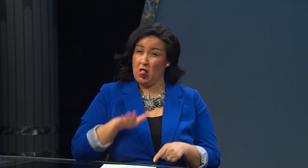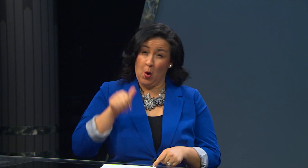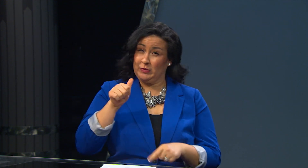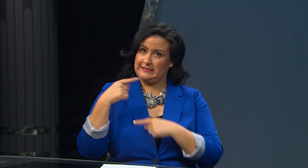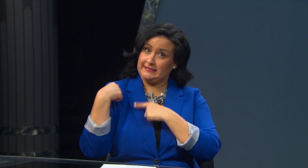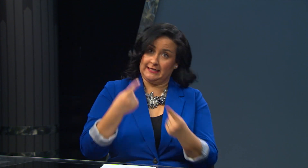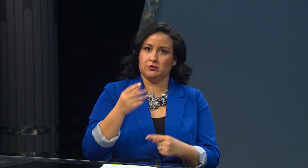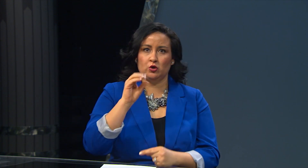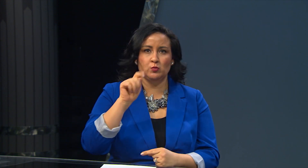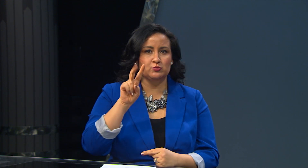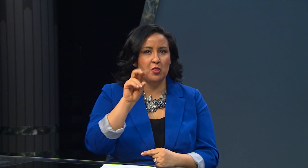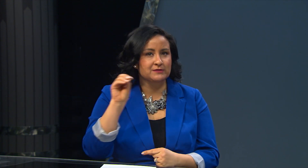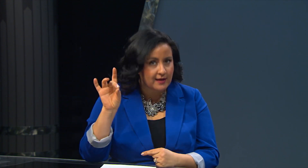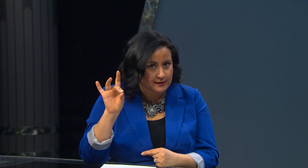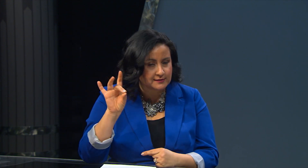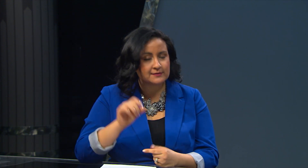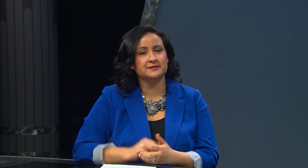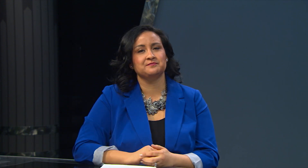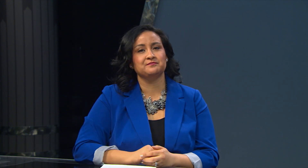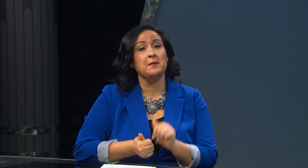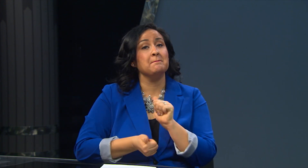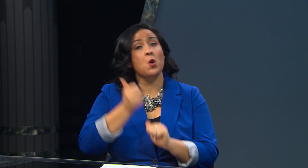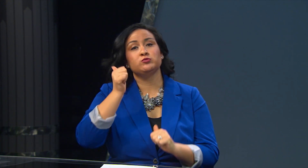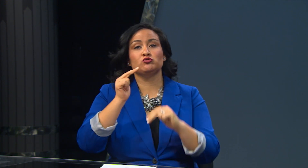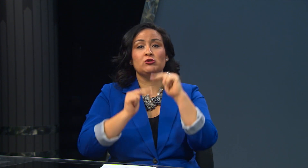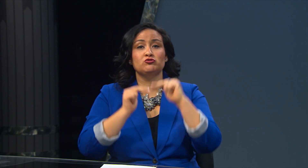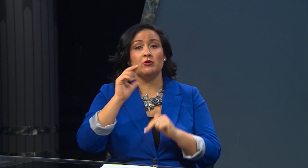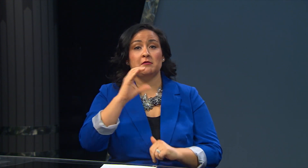ITS LOWEST SINCE OCTOBER OF 2008.